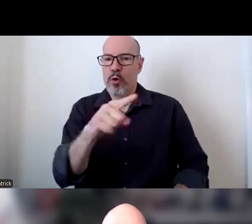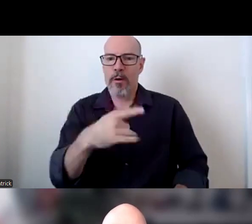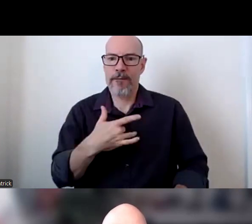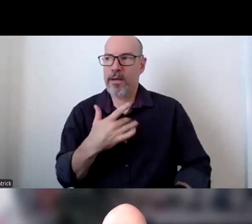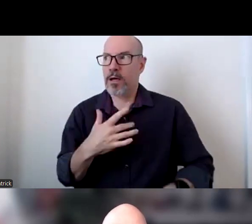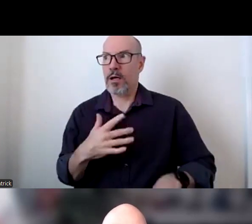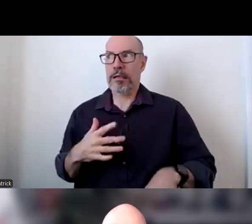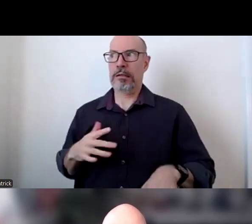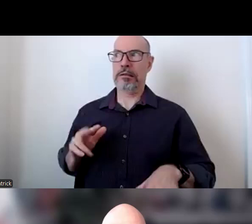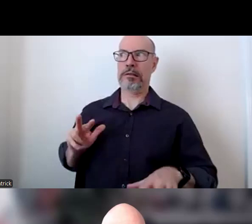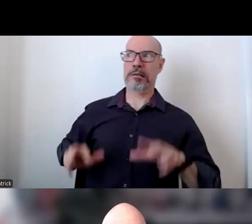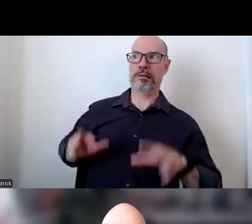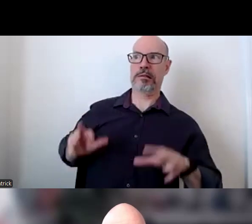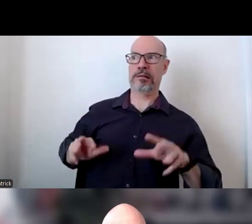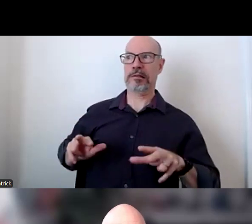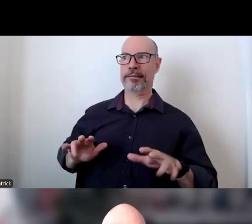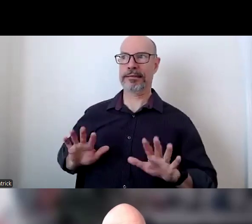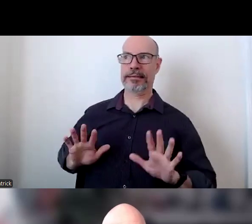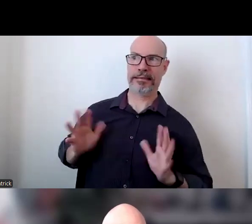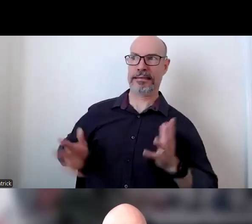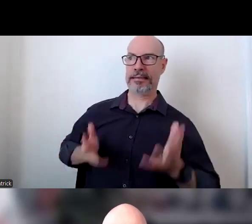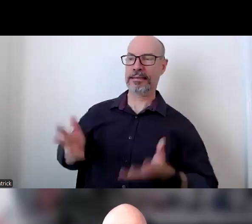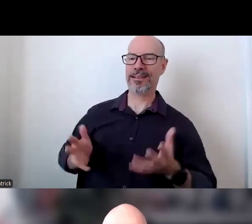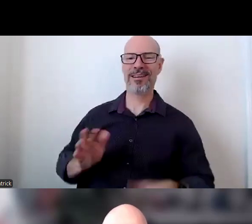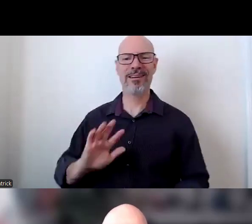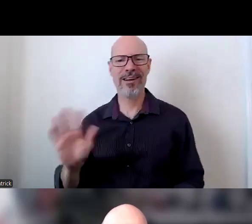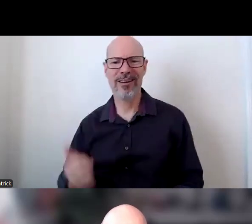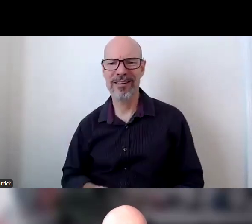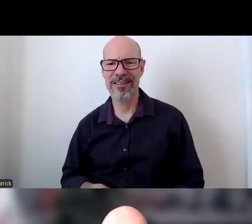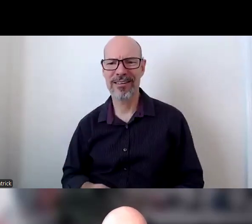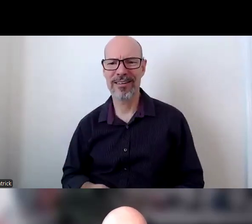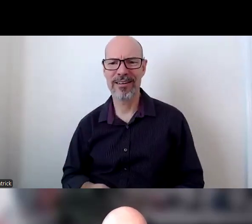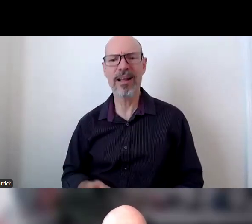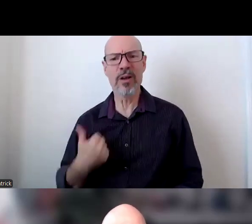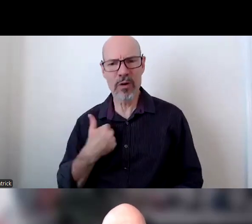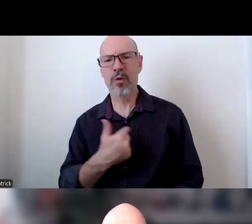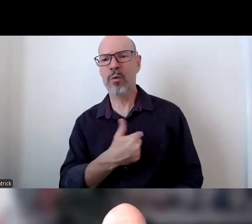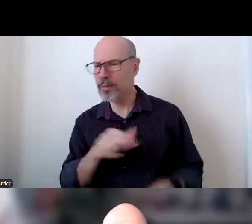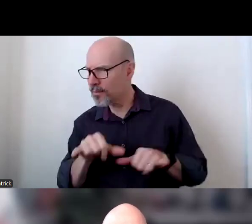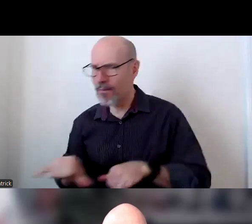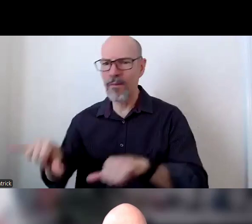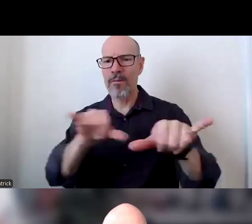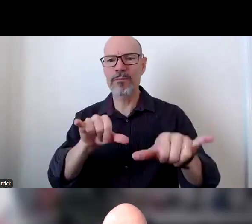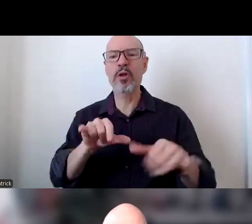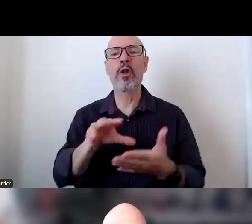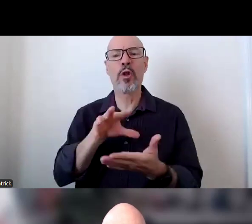participates. The hard truth is, we all learn as we go along, and I can